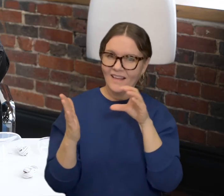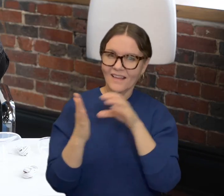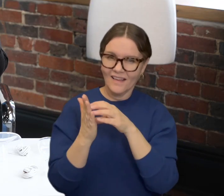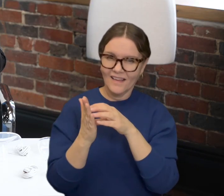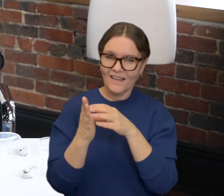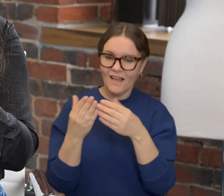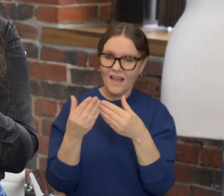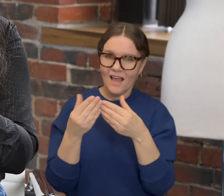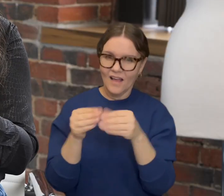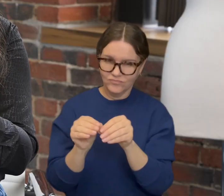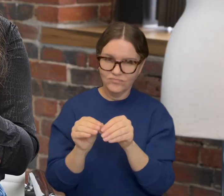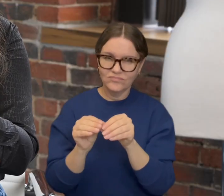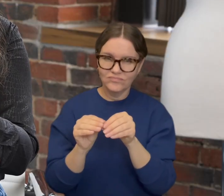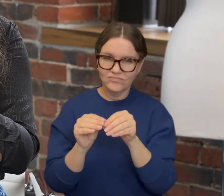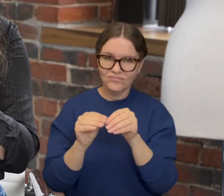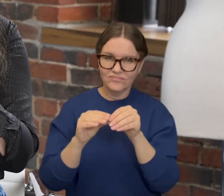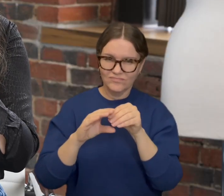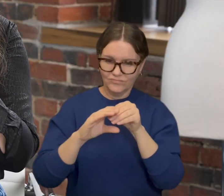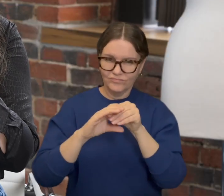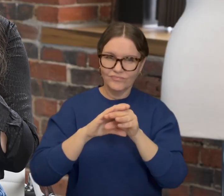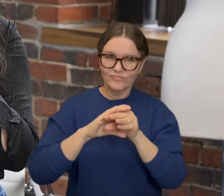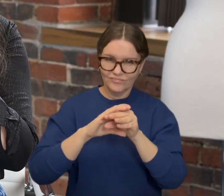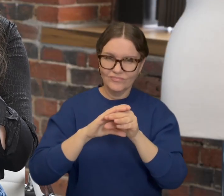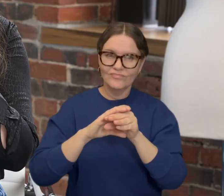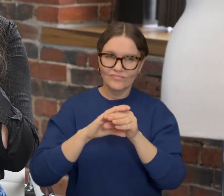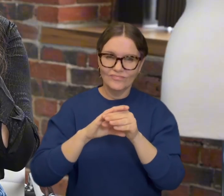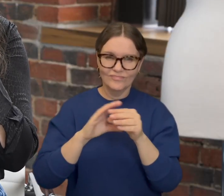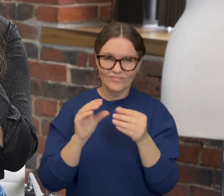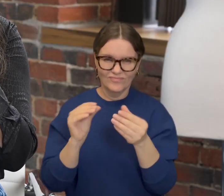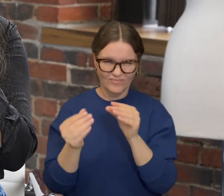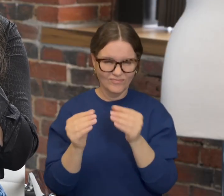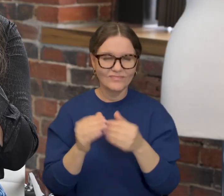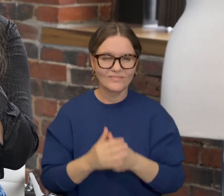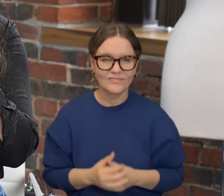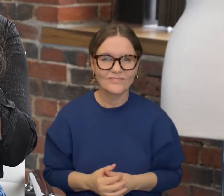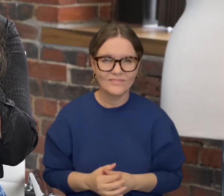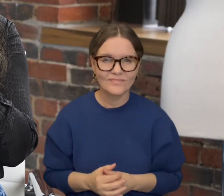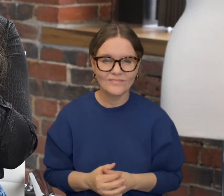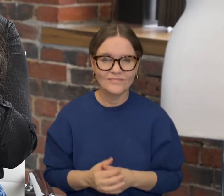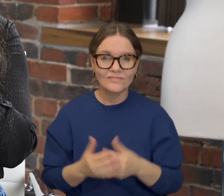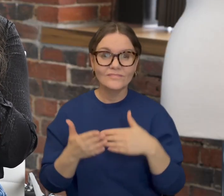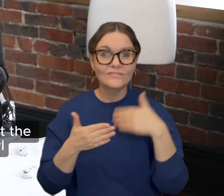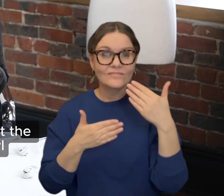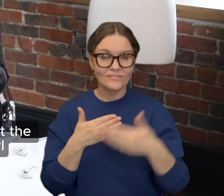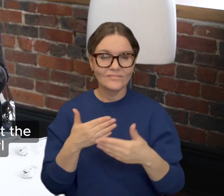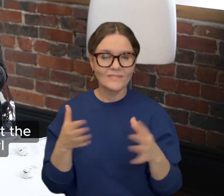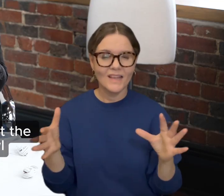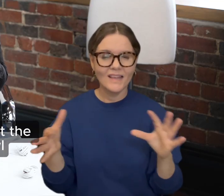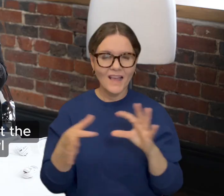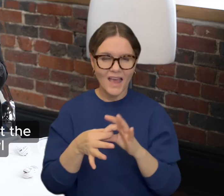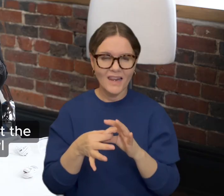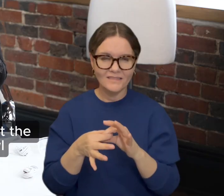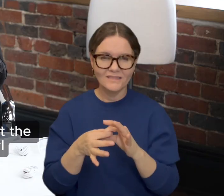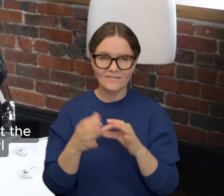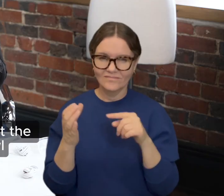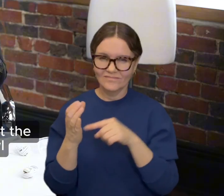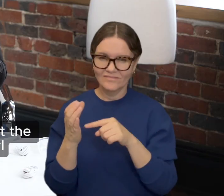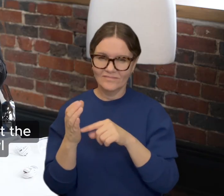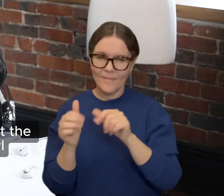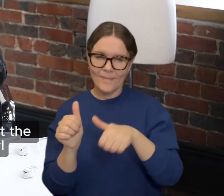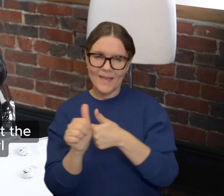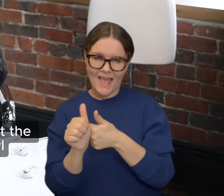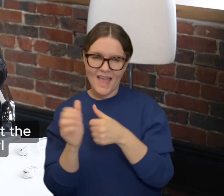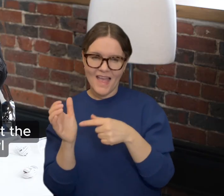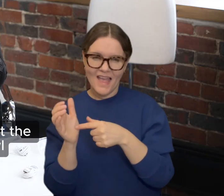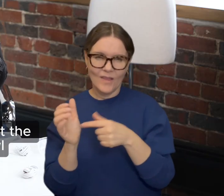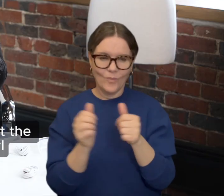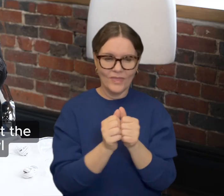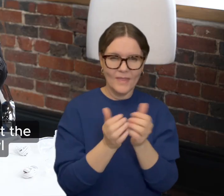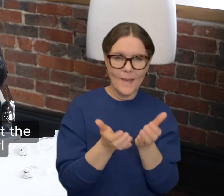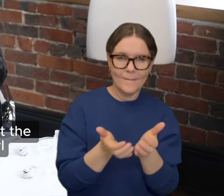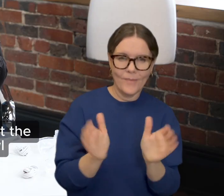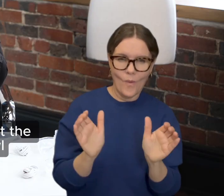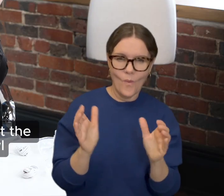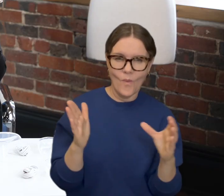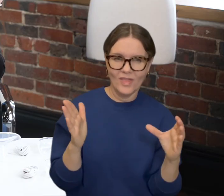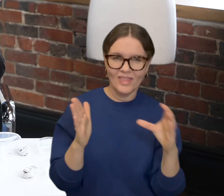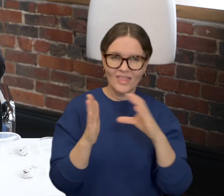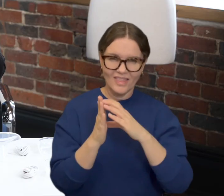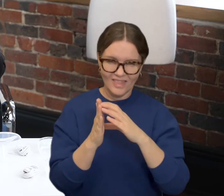through next we're going to connect the container backing and bowl to the pump